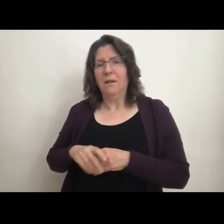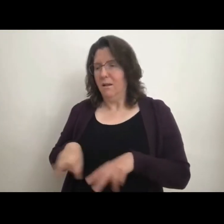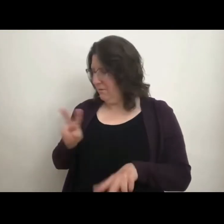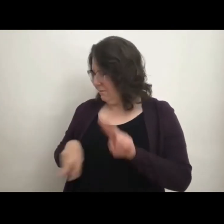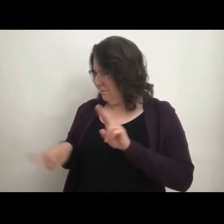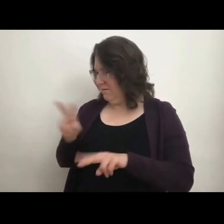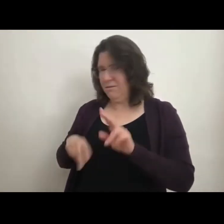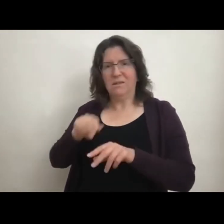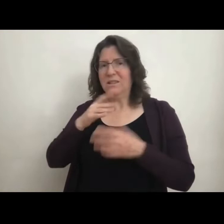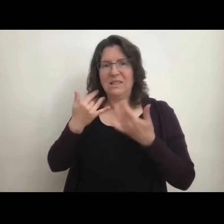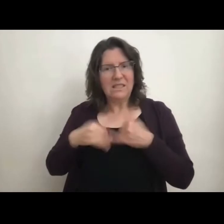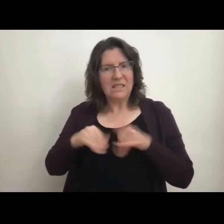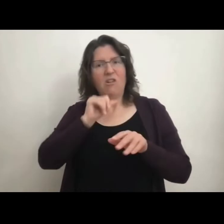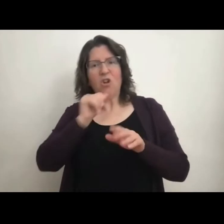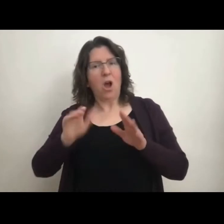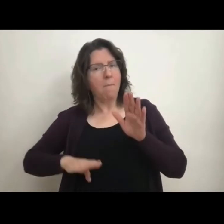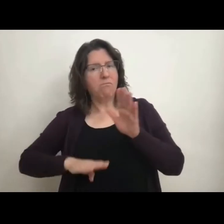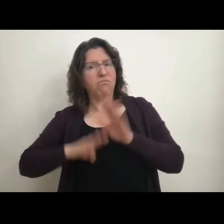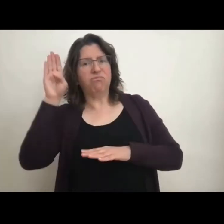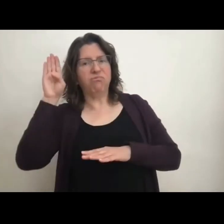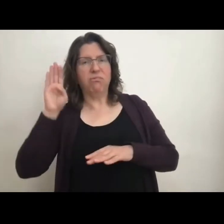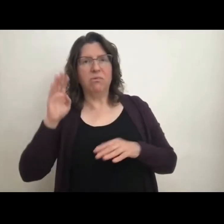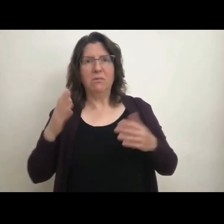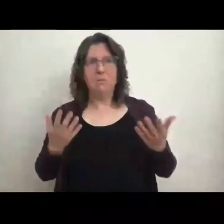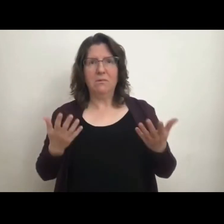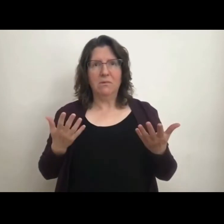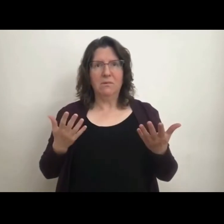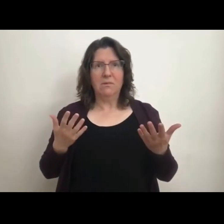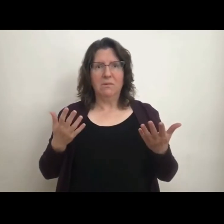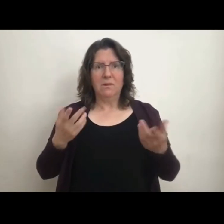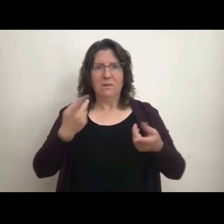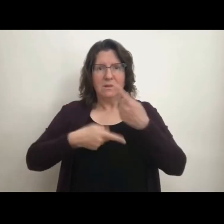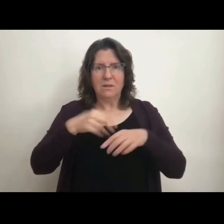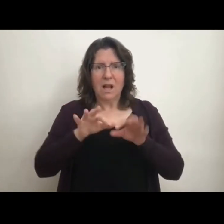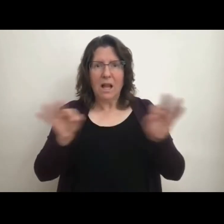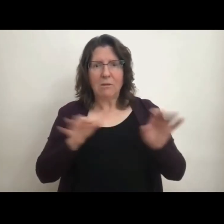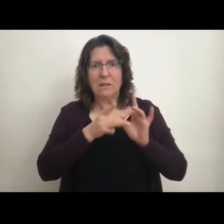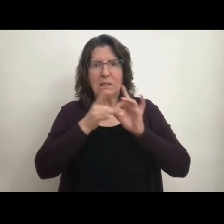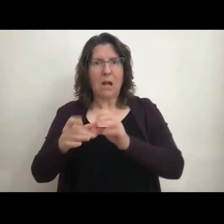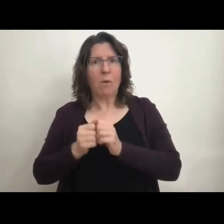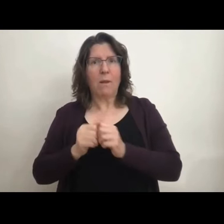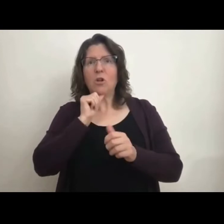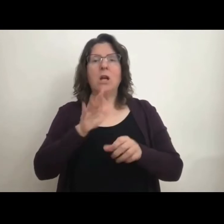If the child fails to develop . . . then sign language can be used for communication